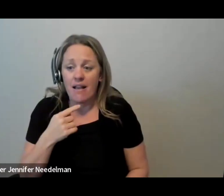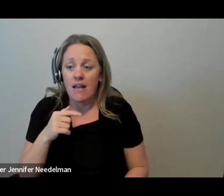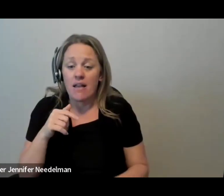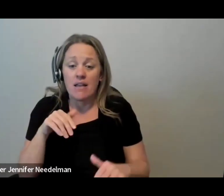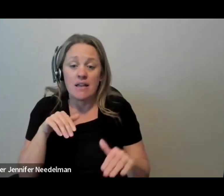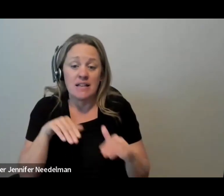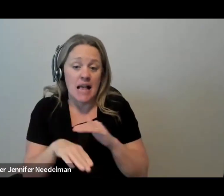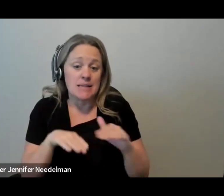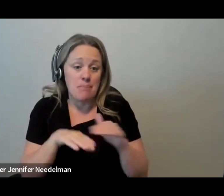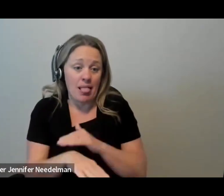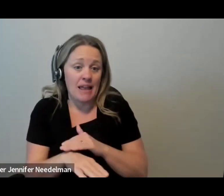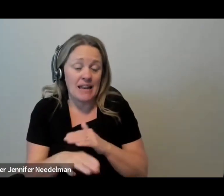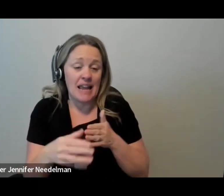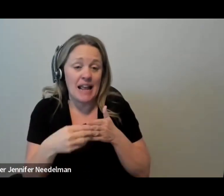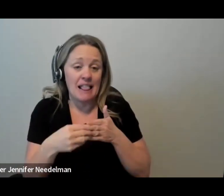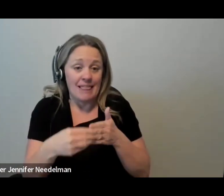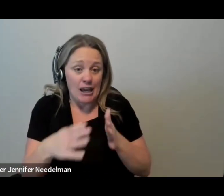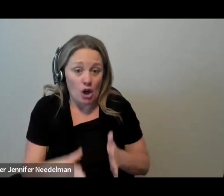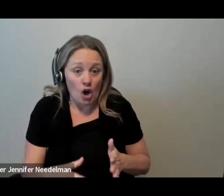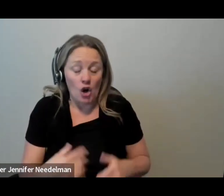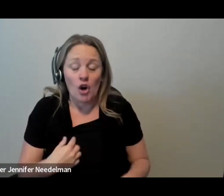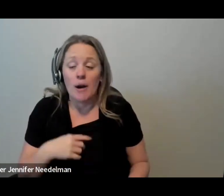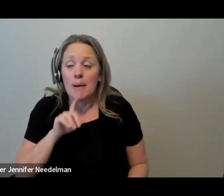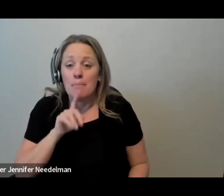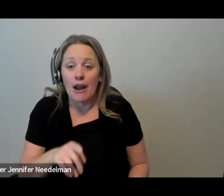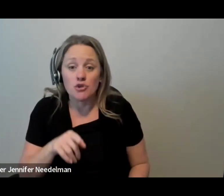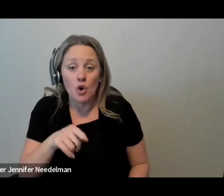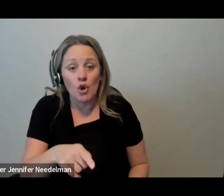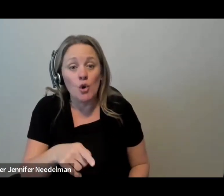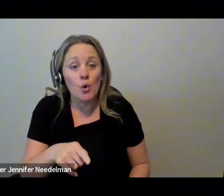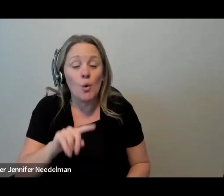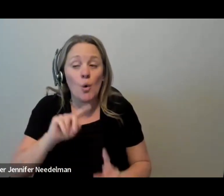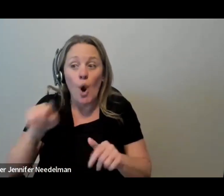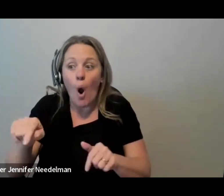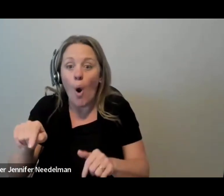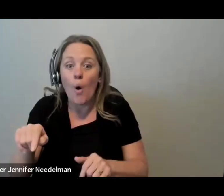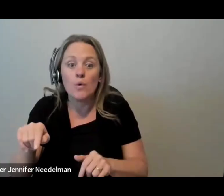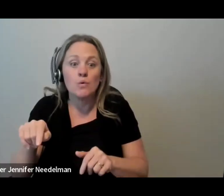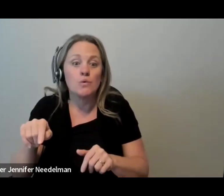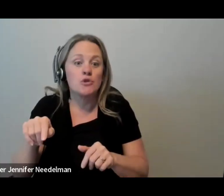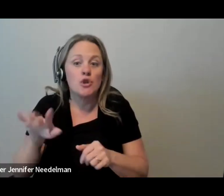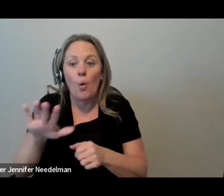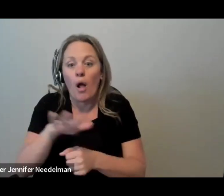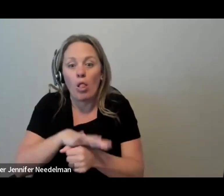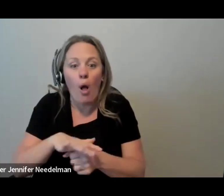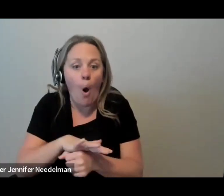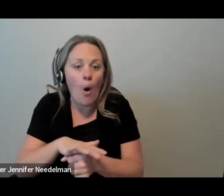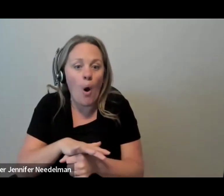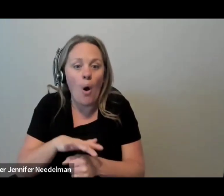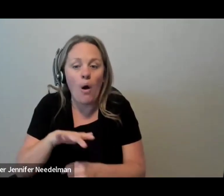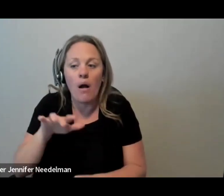as well, you know, get plugged in with your local, you know, go to meetup.com and look up for, find your, find your community,